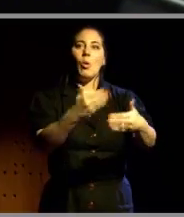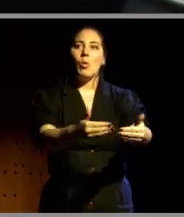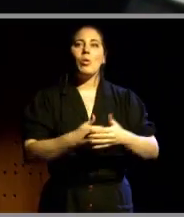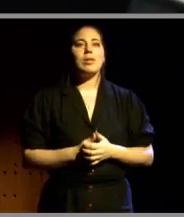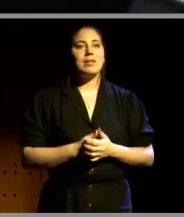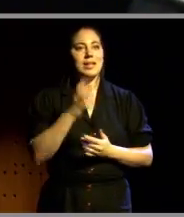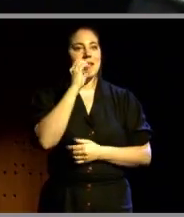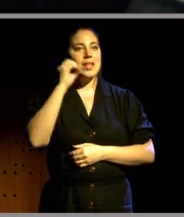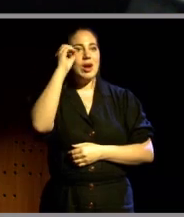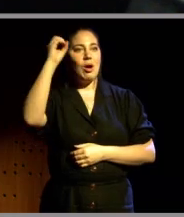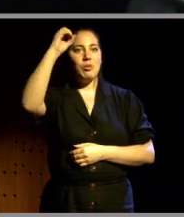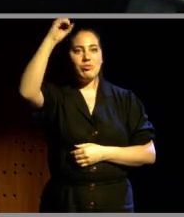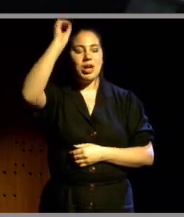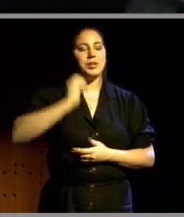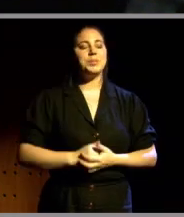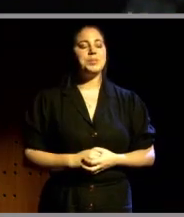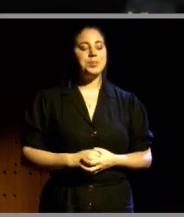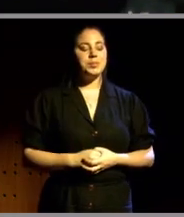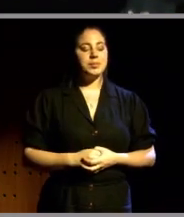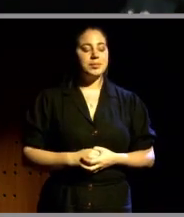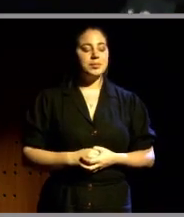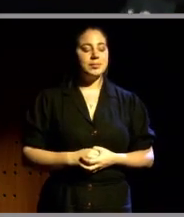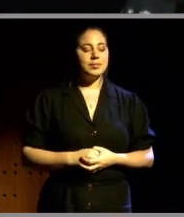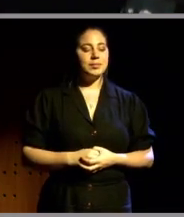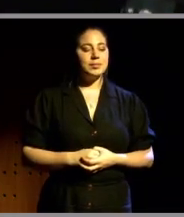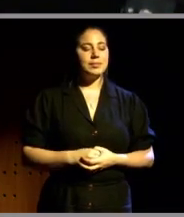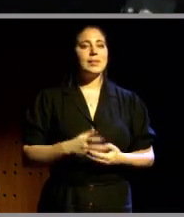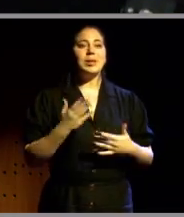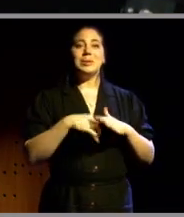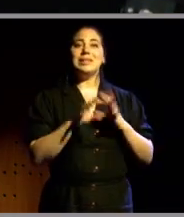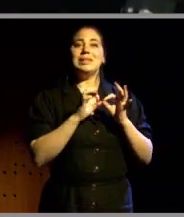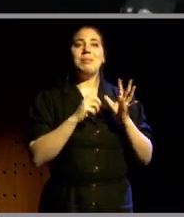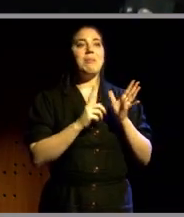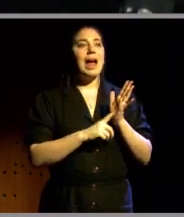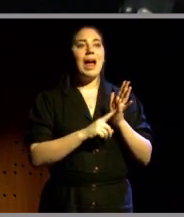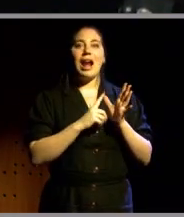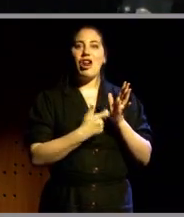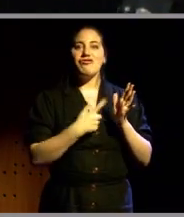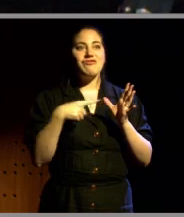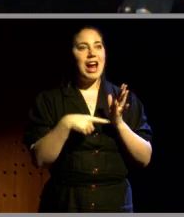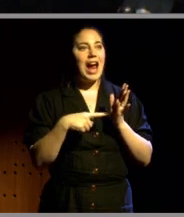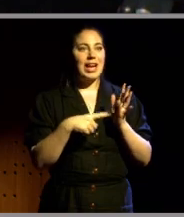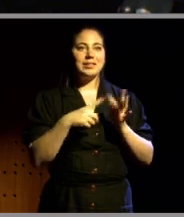opera Parrwang Lifts the Sky in Ballarat on Wadawurrung country.